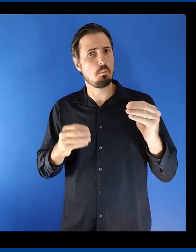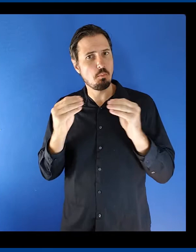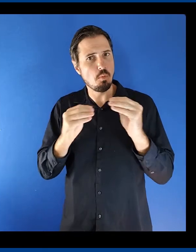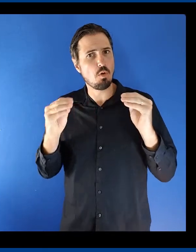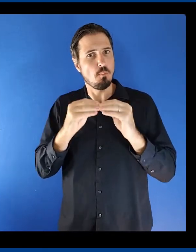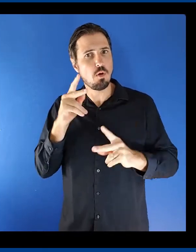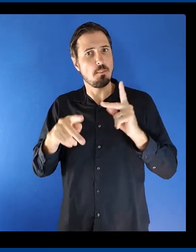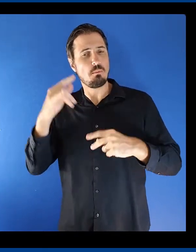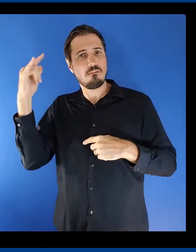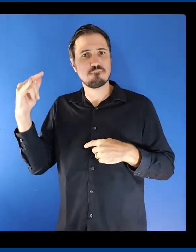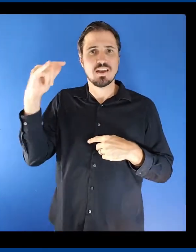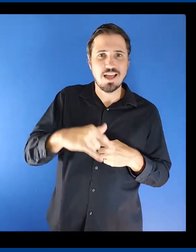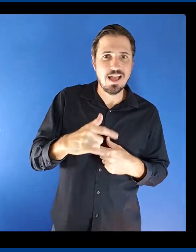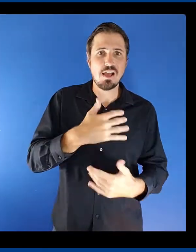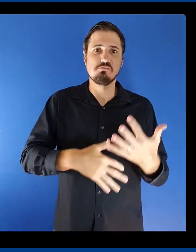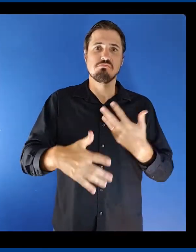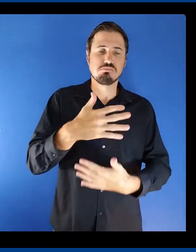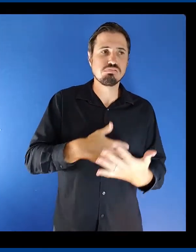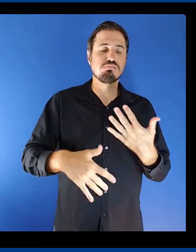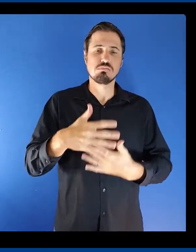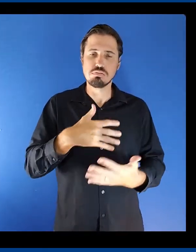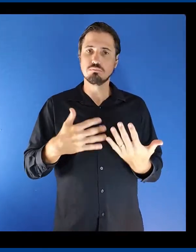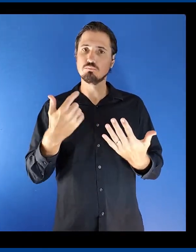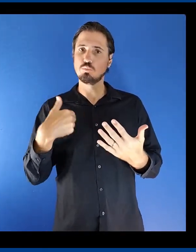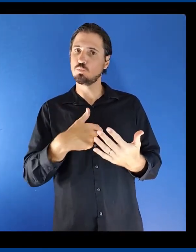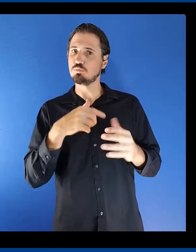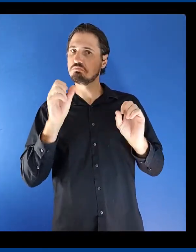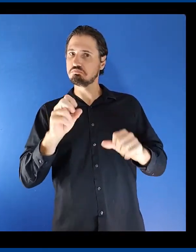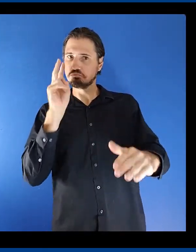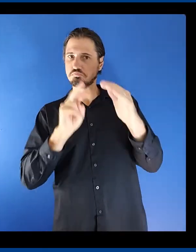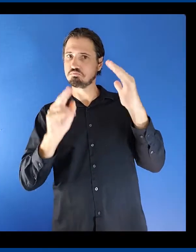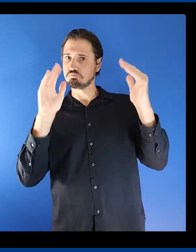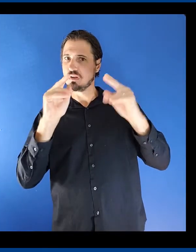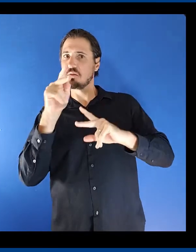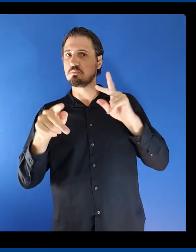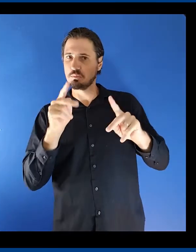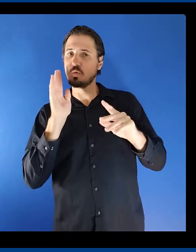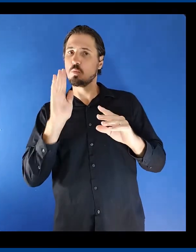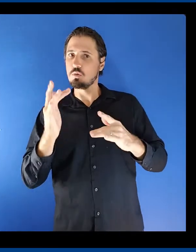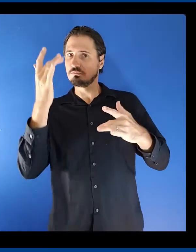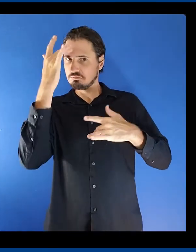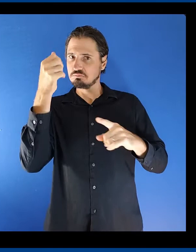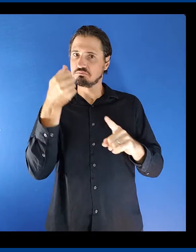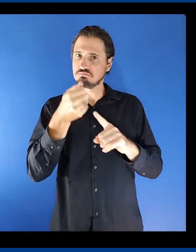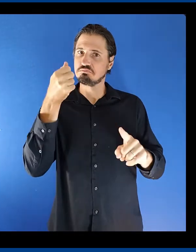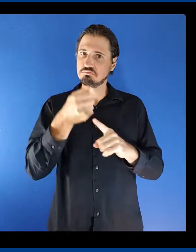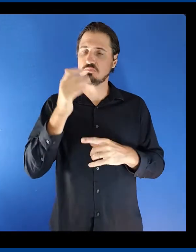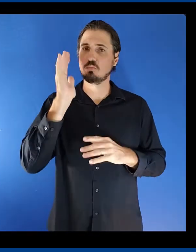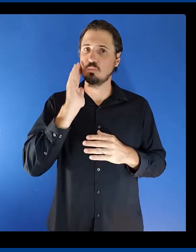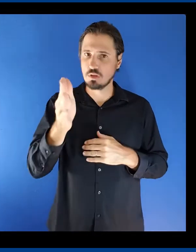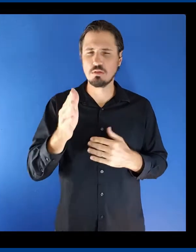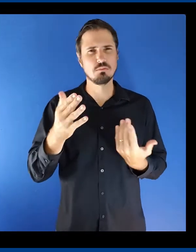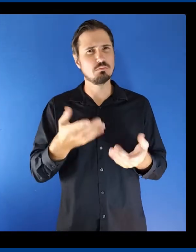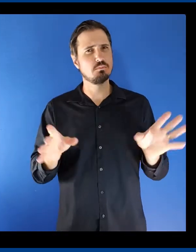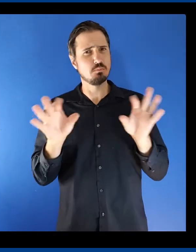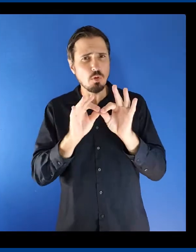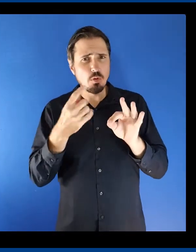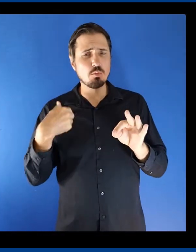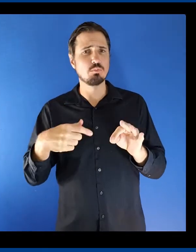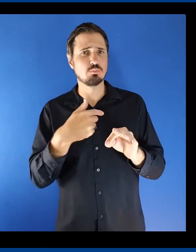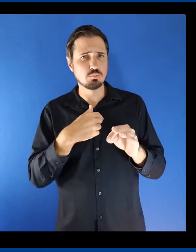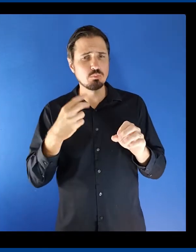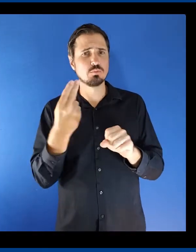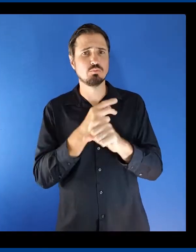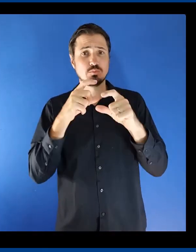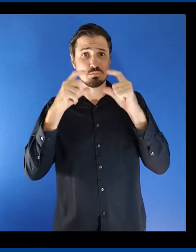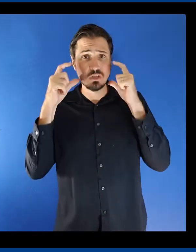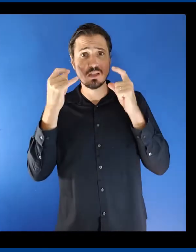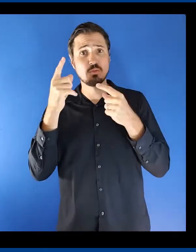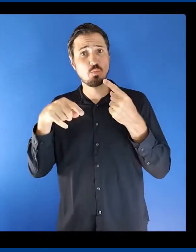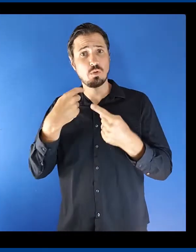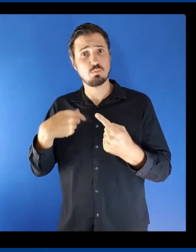People can protect themselves and each other by continuing to wear masks when around others, practice social distancing, and staying home when they are sick.